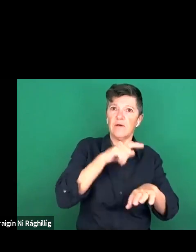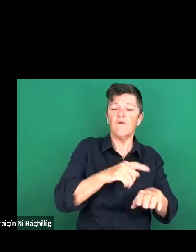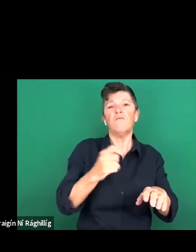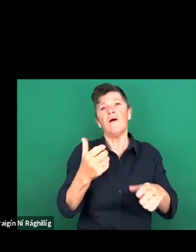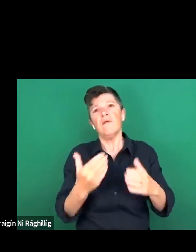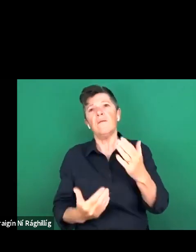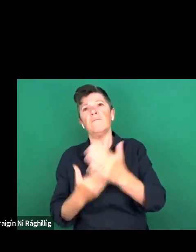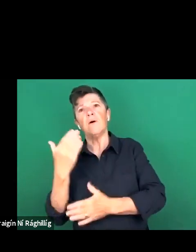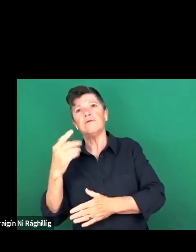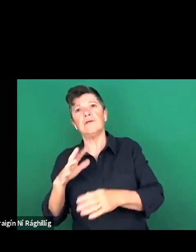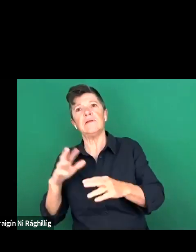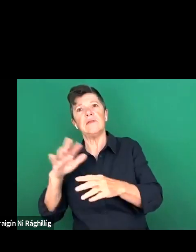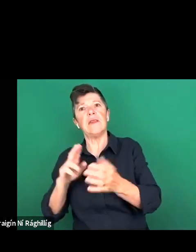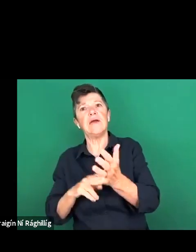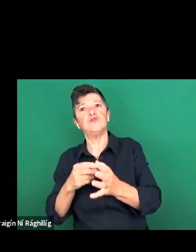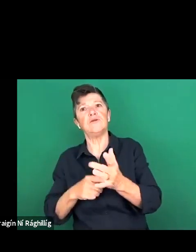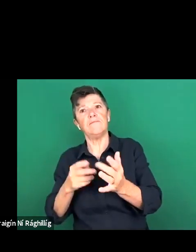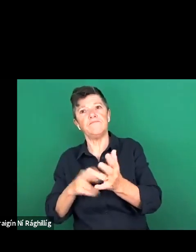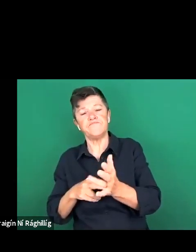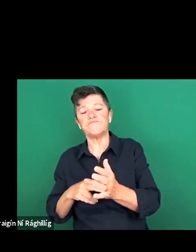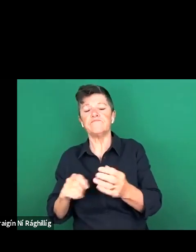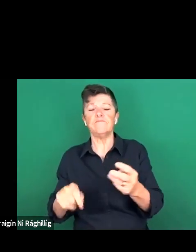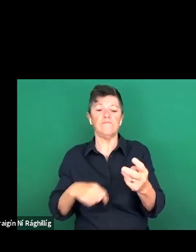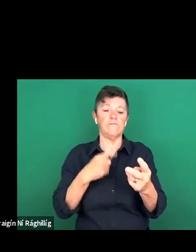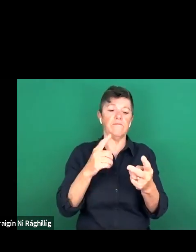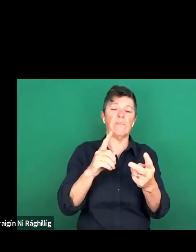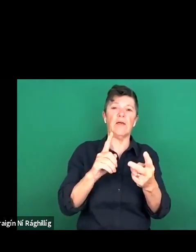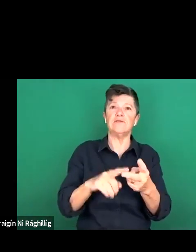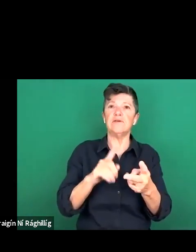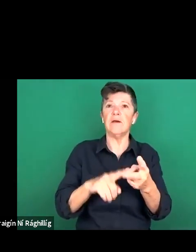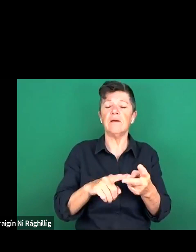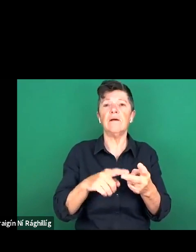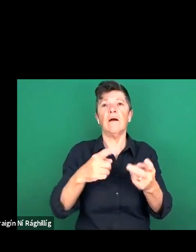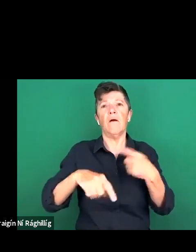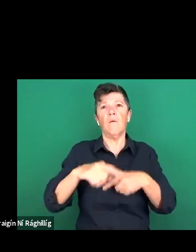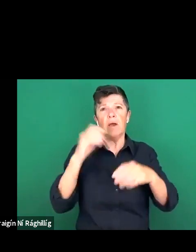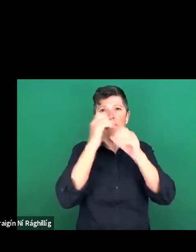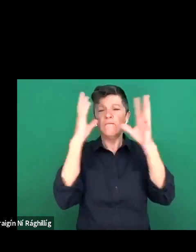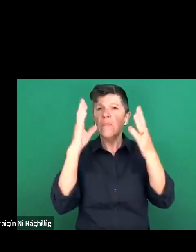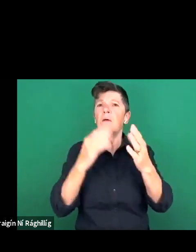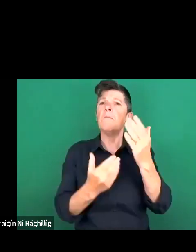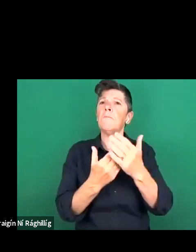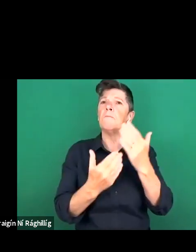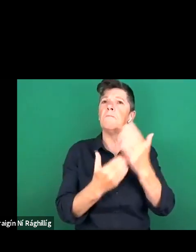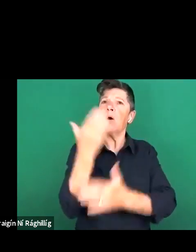disciplines by taking modern empire as the unit of analysis rather than the